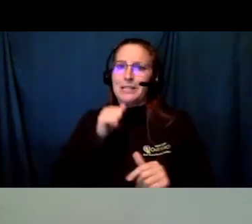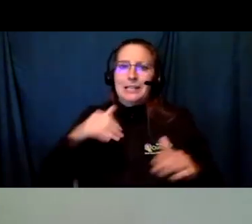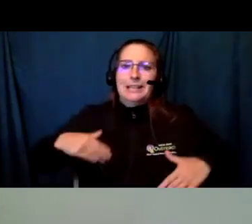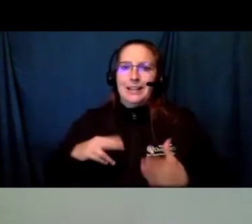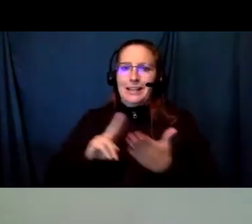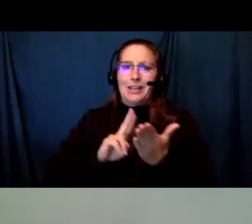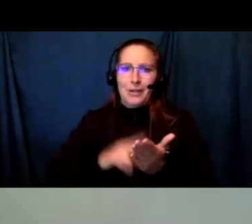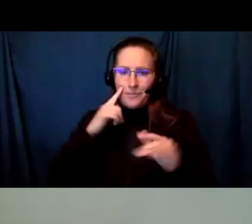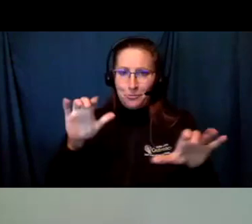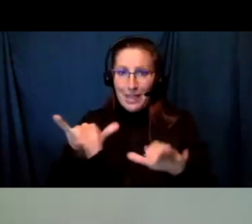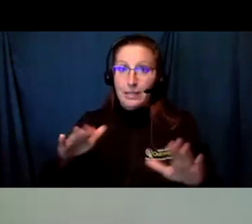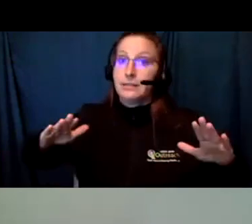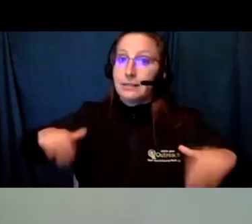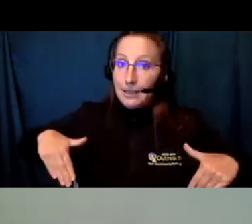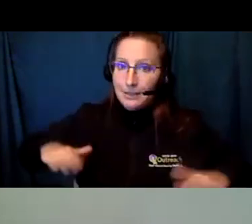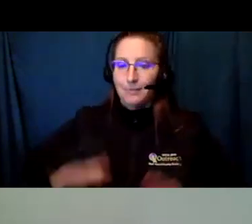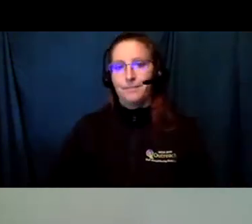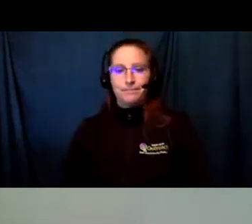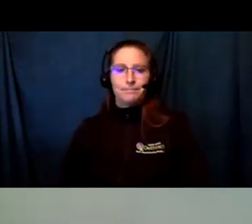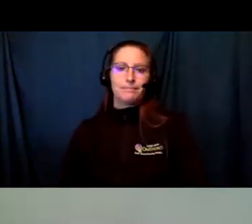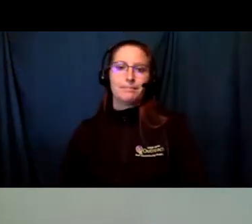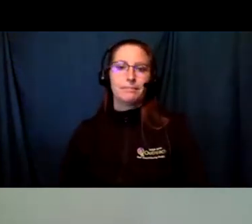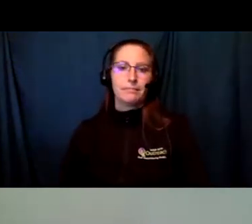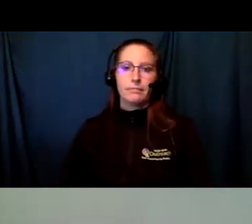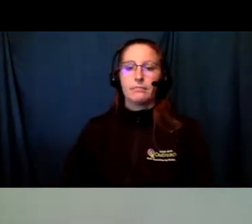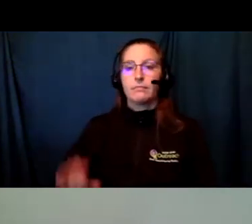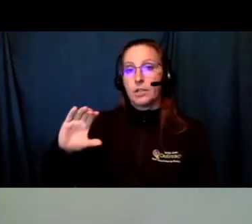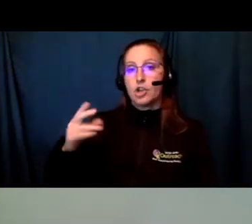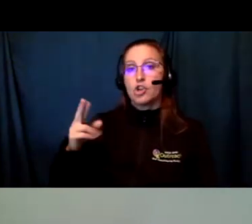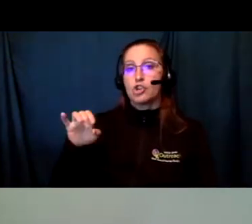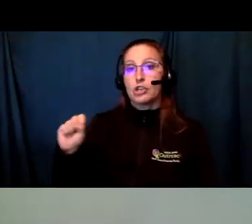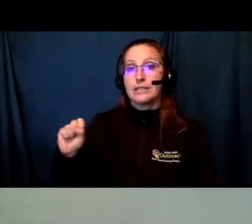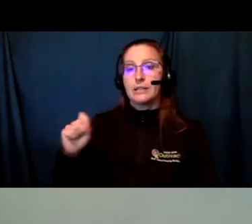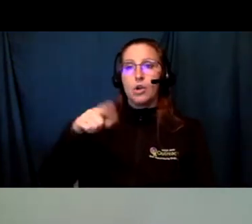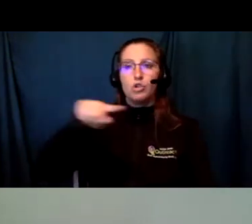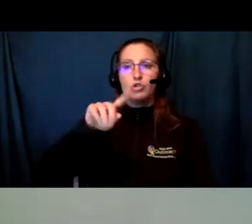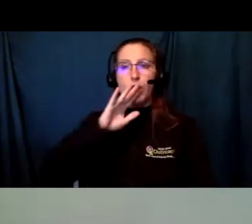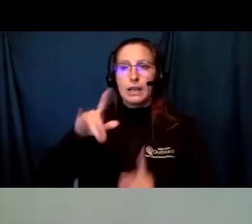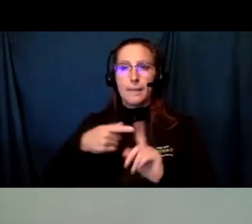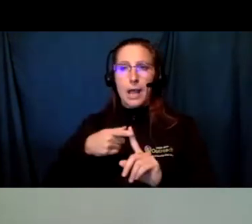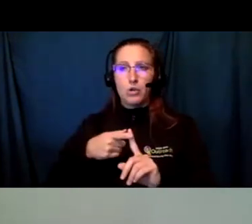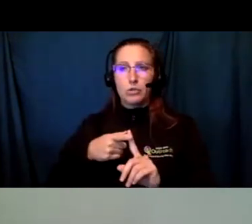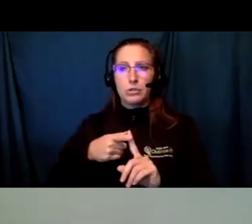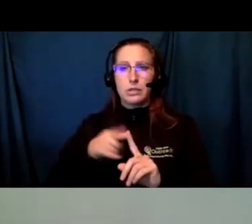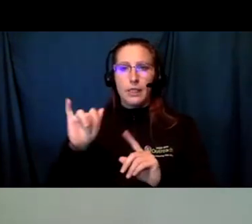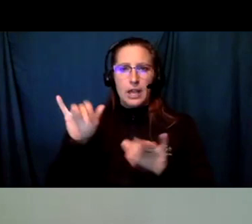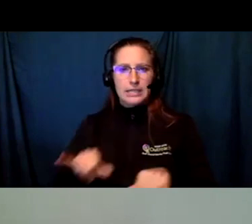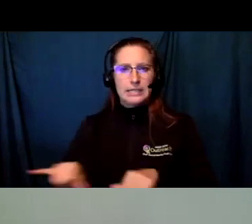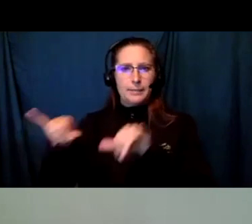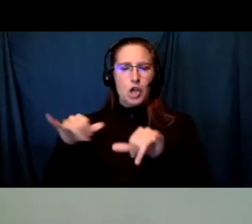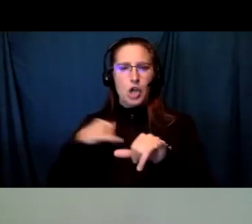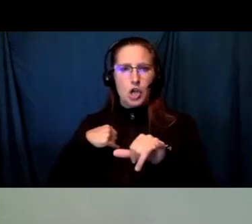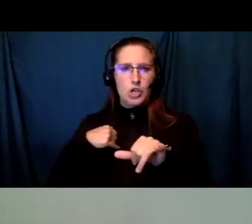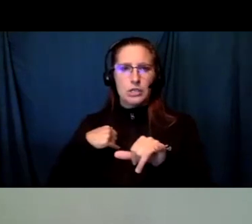Chris: Elizabeth were you referring to the typical hearing developmental milestones and the typical